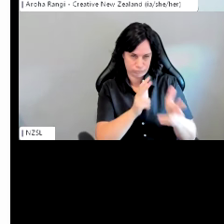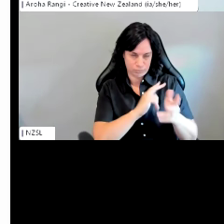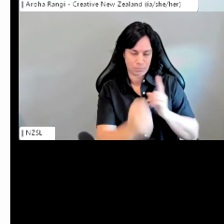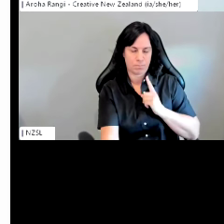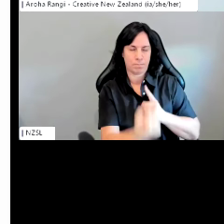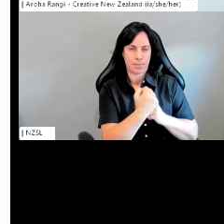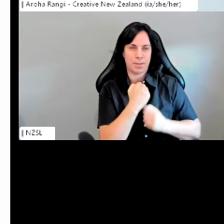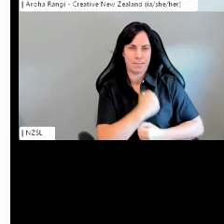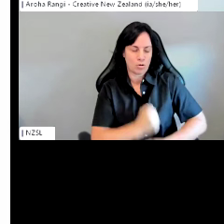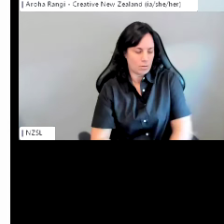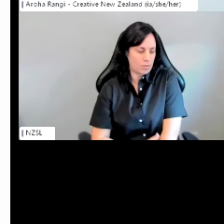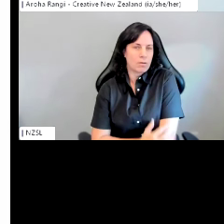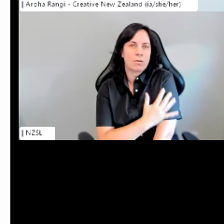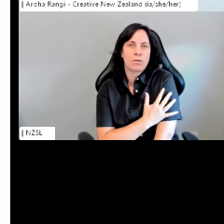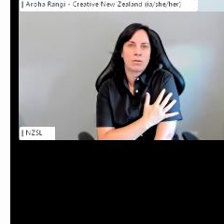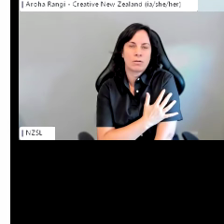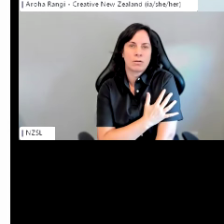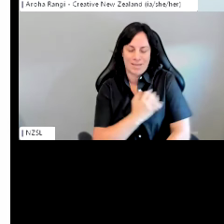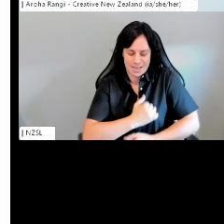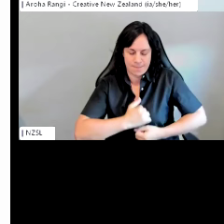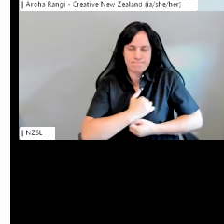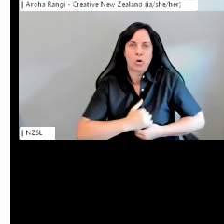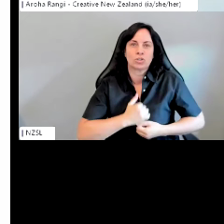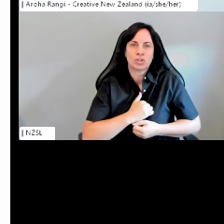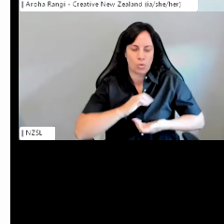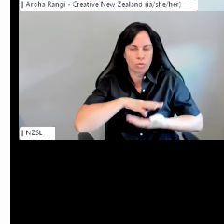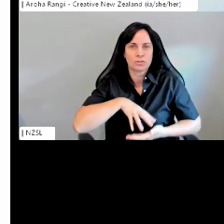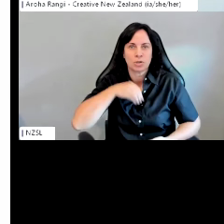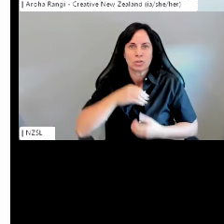have and the spiritual impact it's going to have. Uh not just the social uh thing and not just the